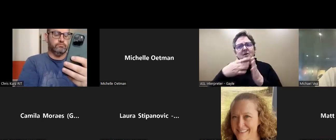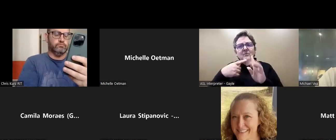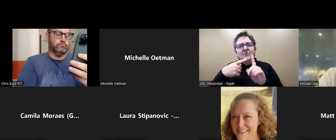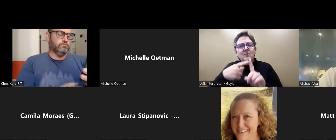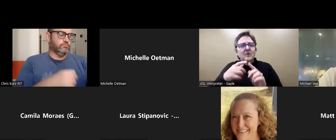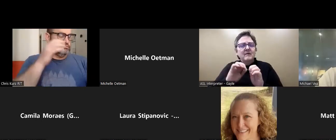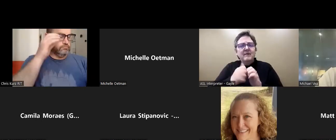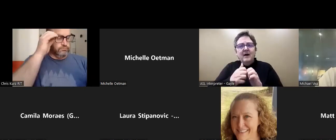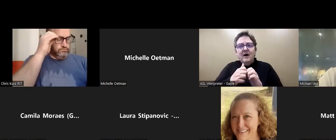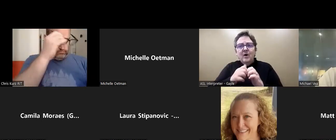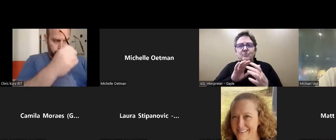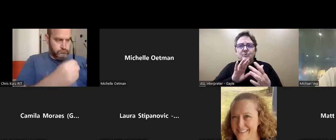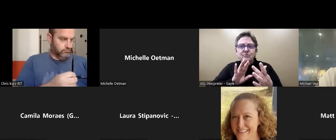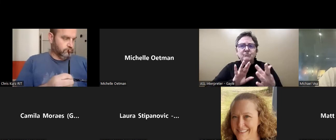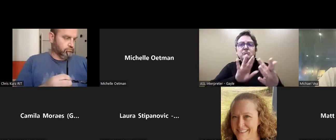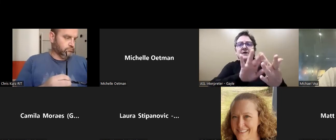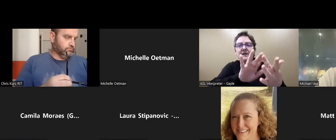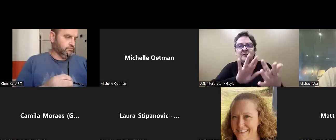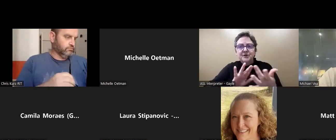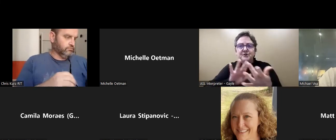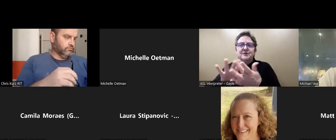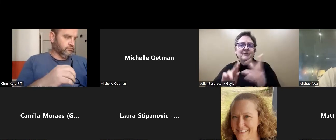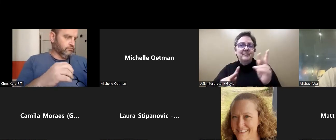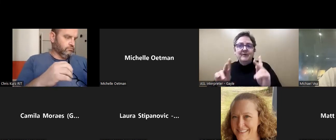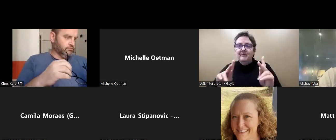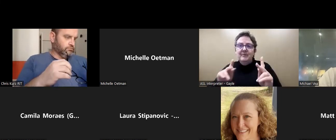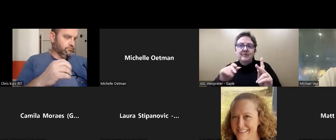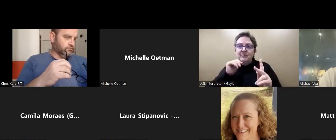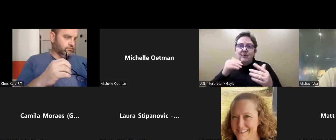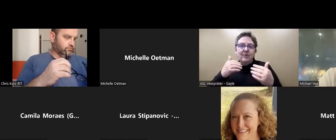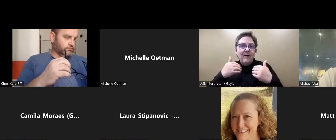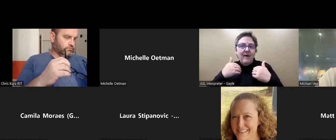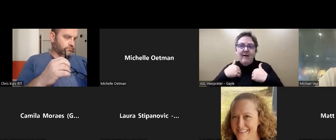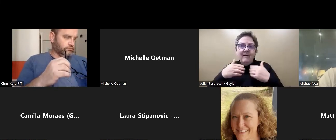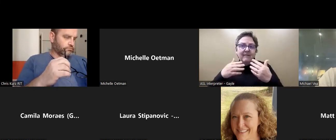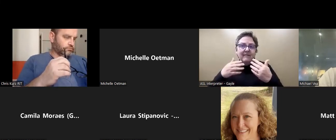learners that don't have access to high level technology. So thank you.